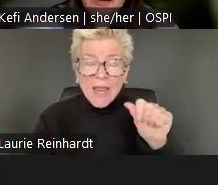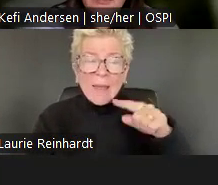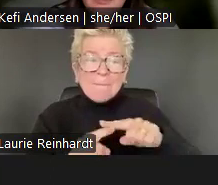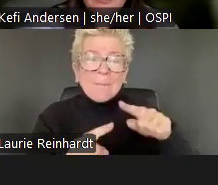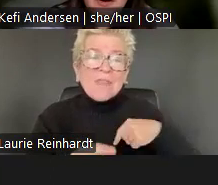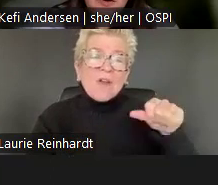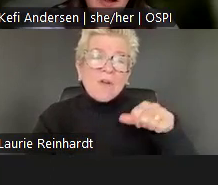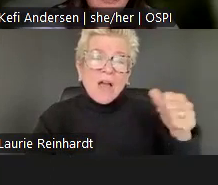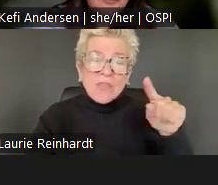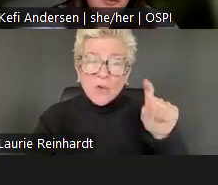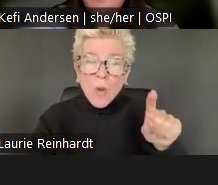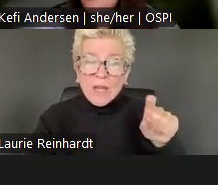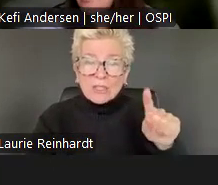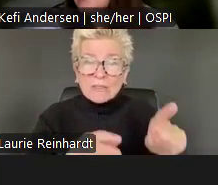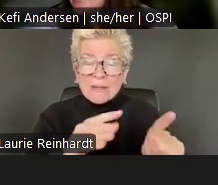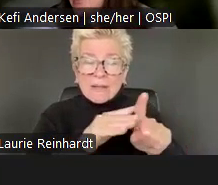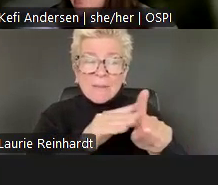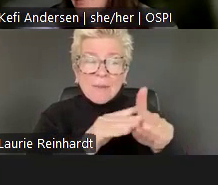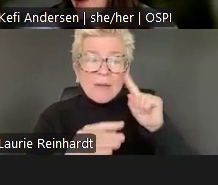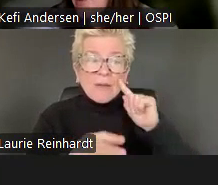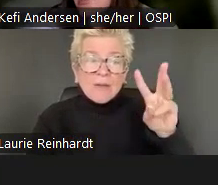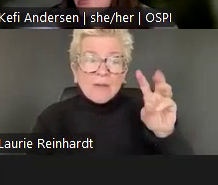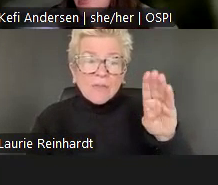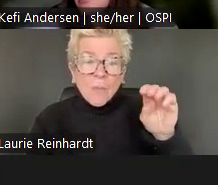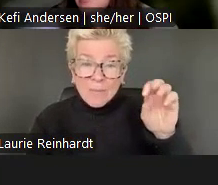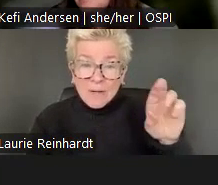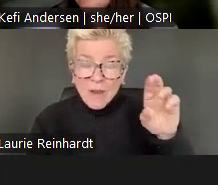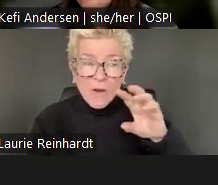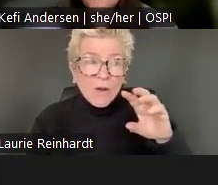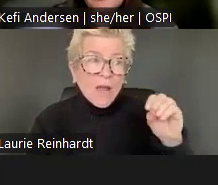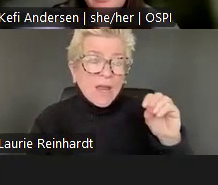we had kind of talked about before the webinar; and so thinking about… Maria